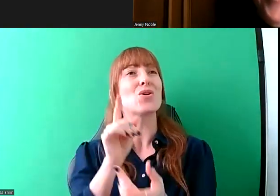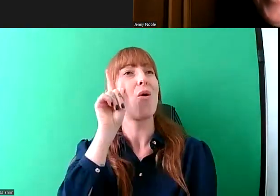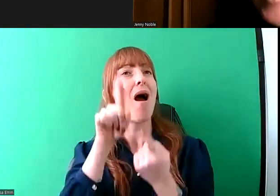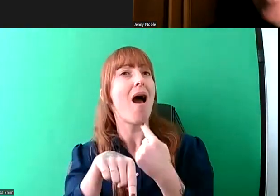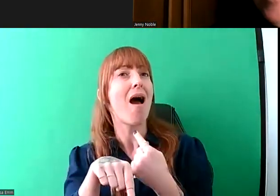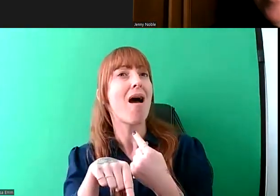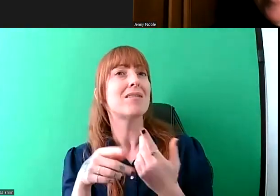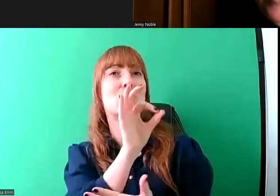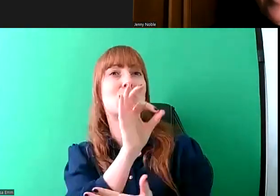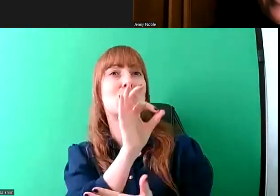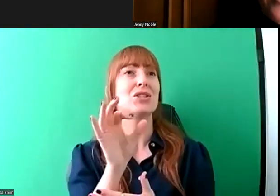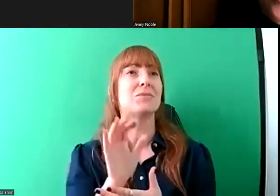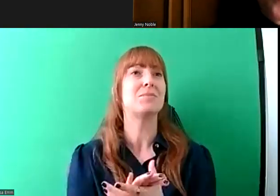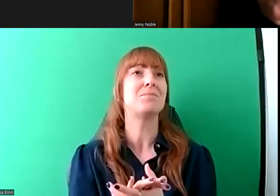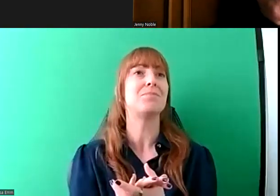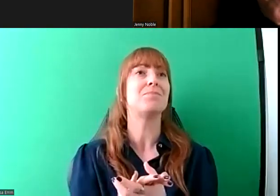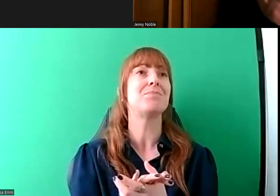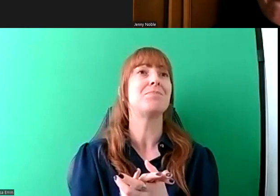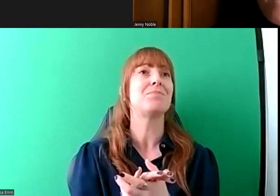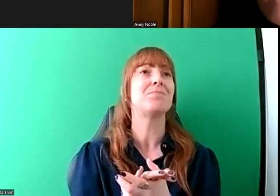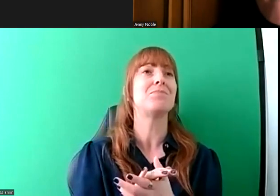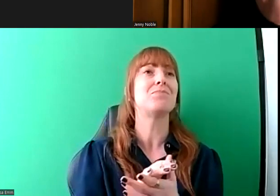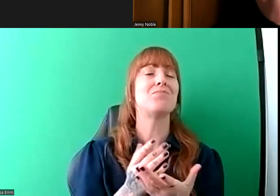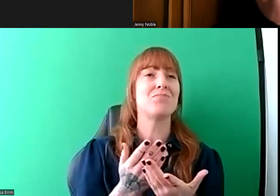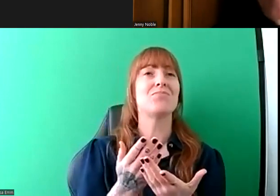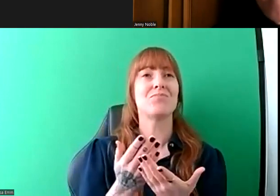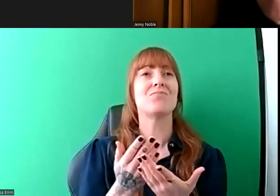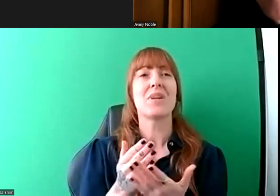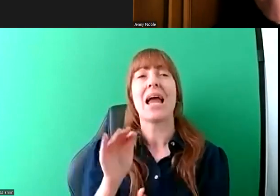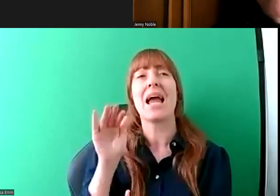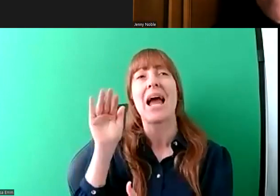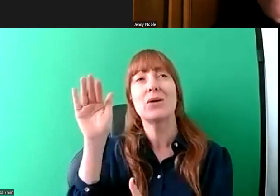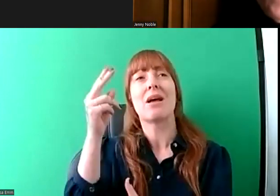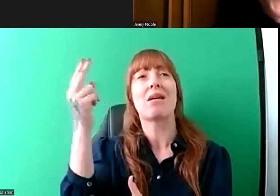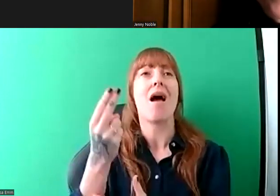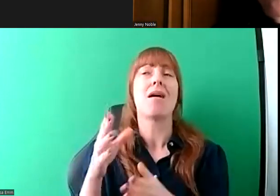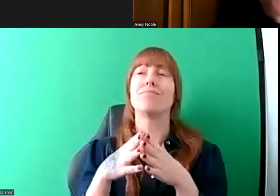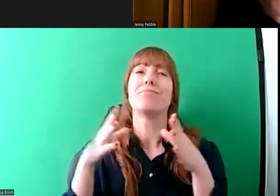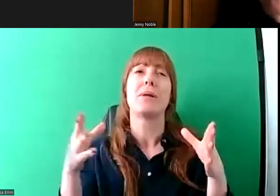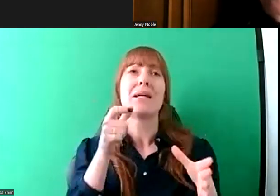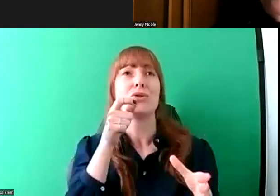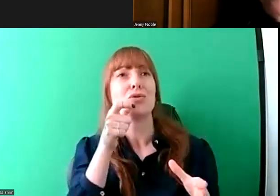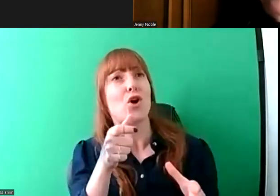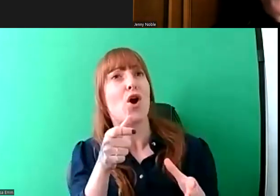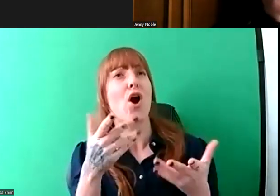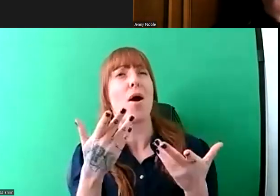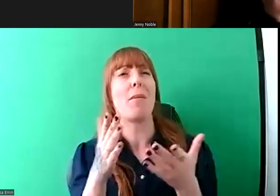Charlotte: Yeah, I mean obviously Outsider Art is such a huge term and it means something different to everybody, but yeah I don't know if Becky,